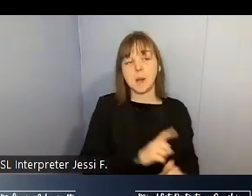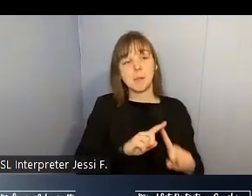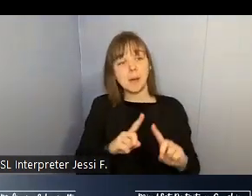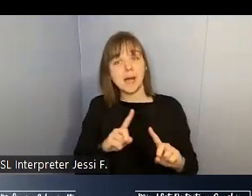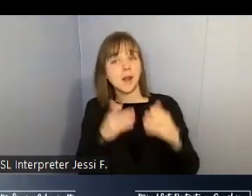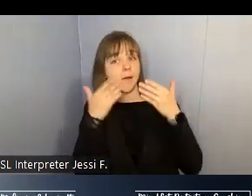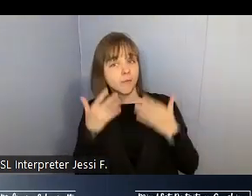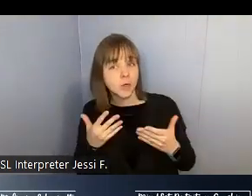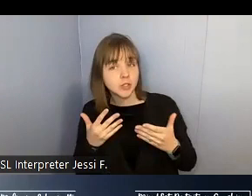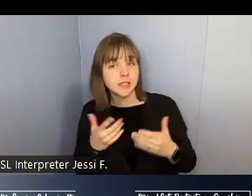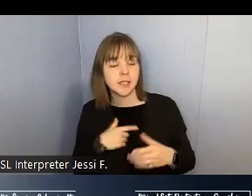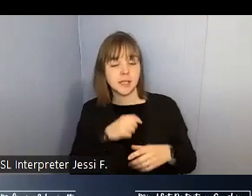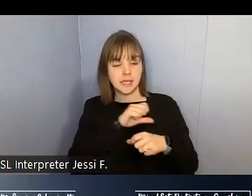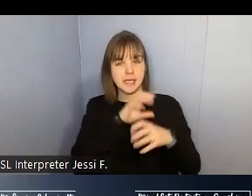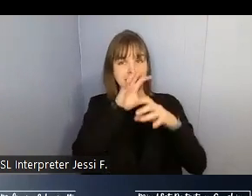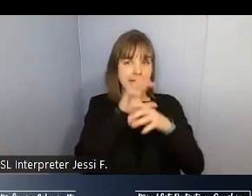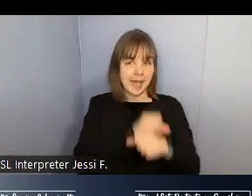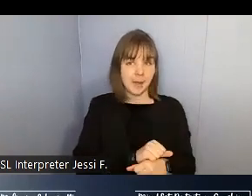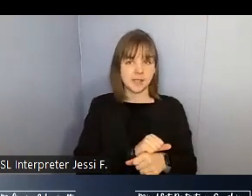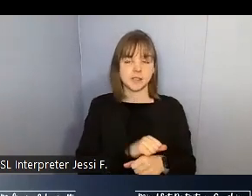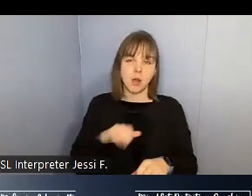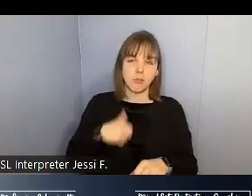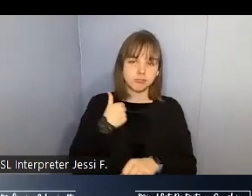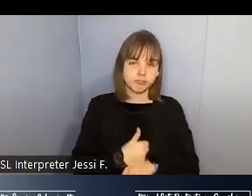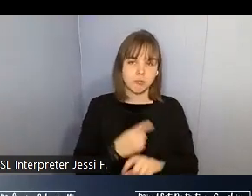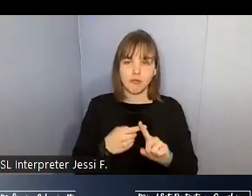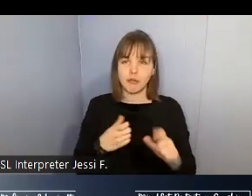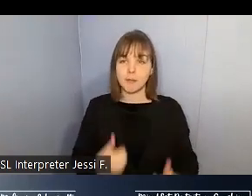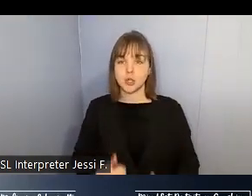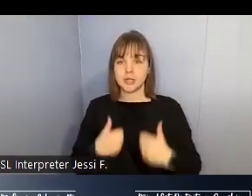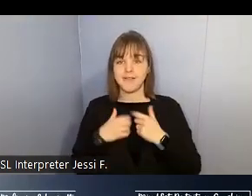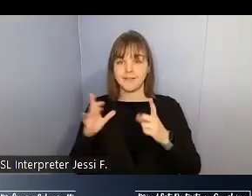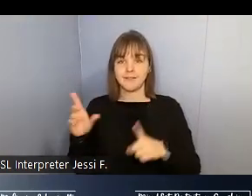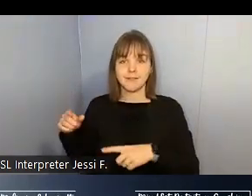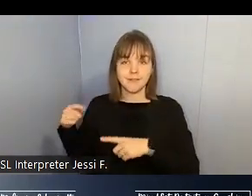It's the habits you've accumulated over a lifetime of food preferences-- how you eat,